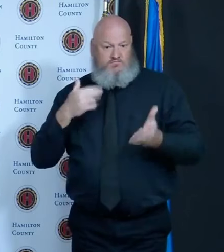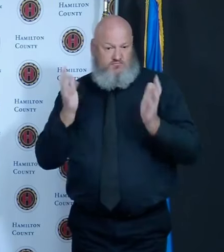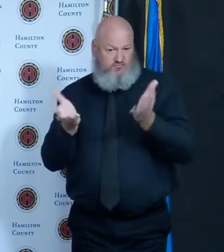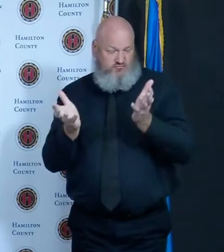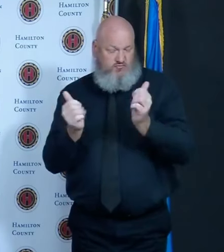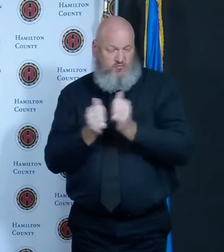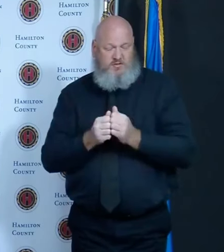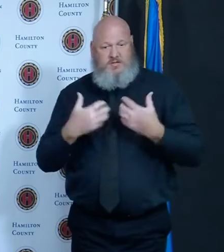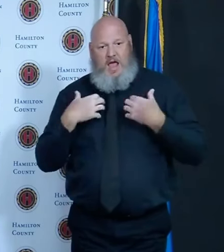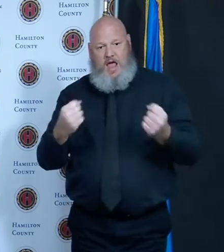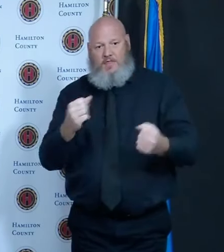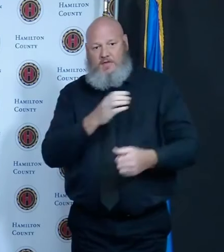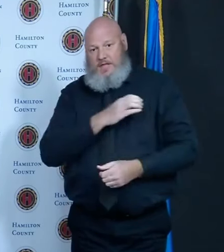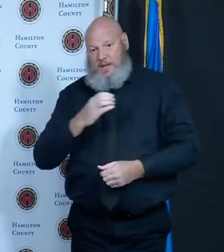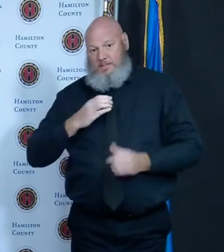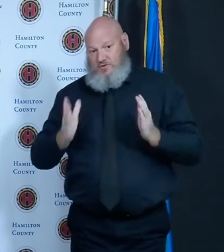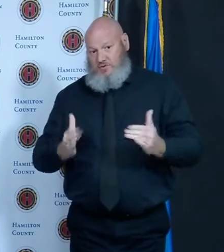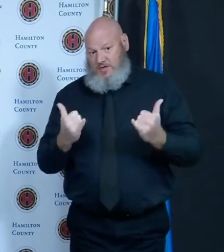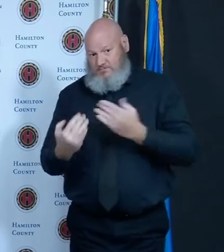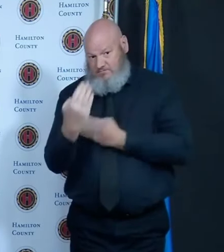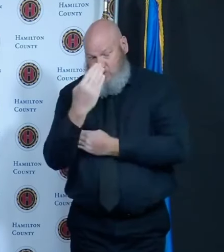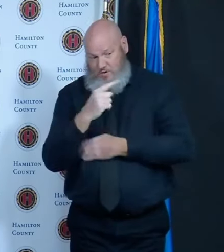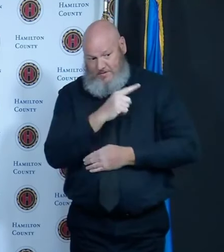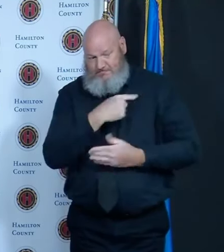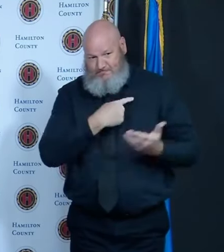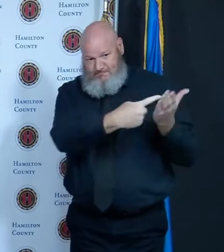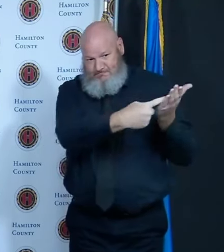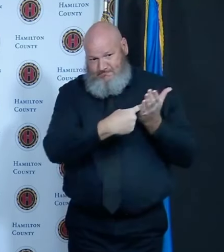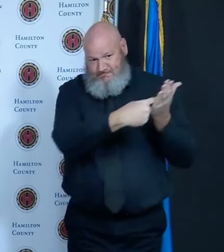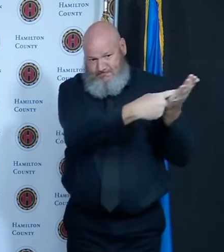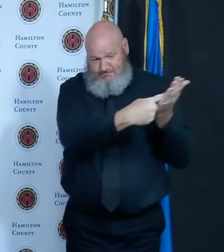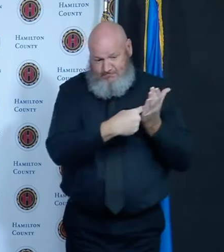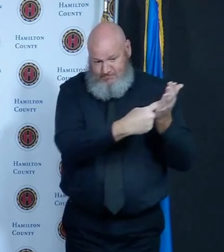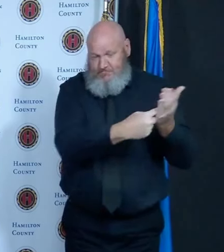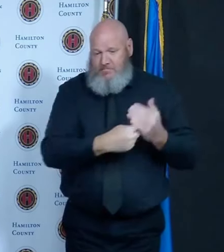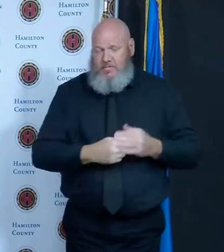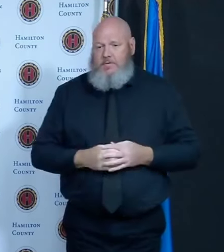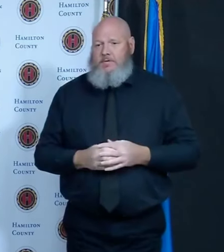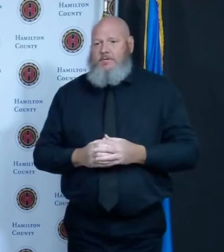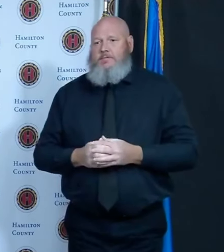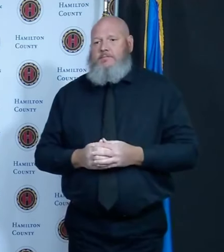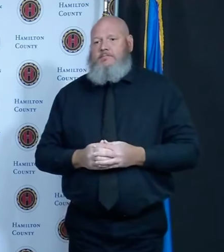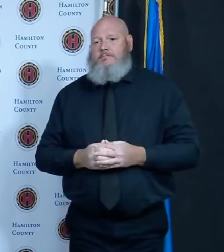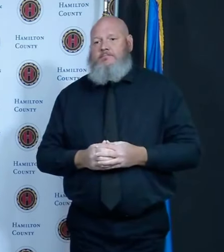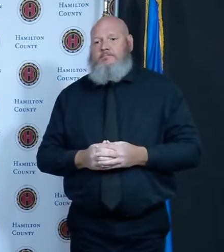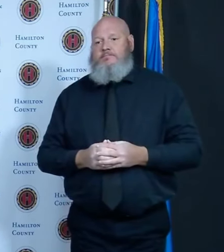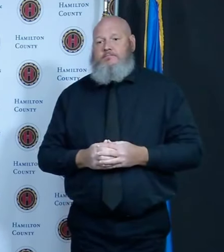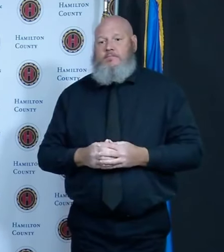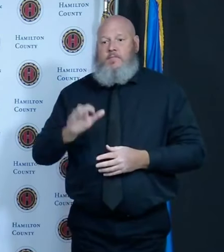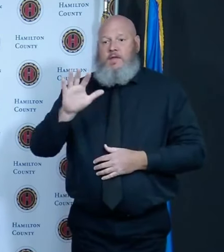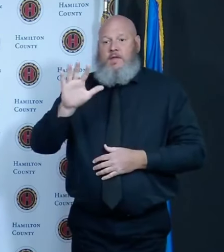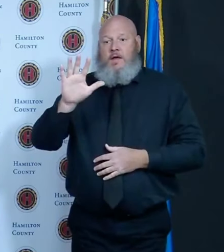the breakdown is that we have 576 individuals in Hamilton County that have